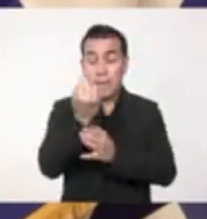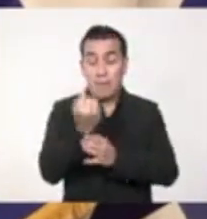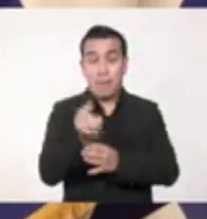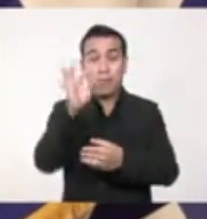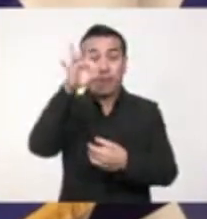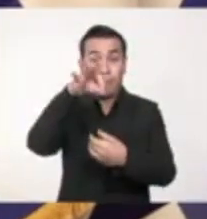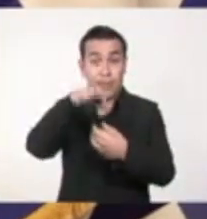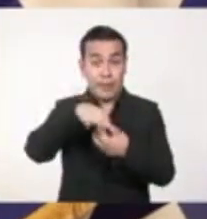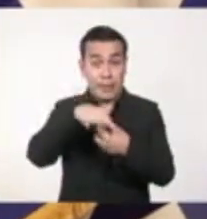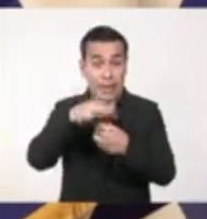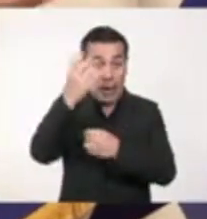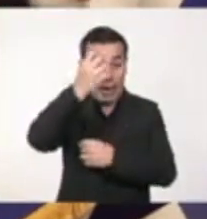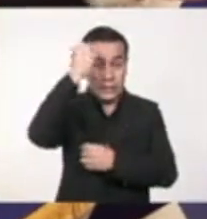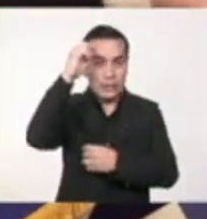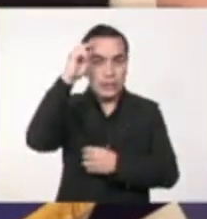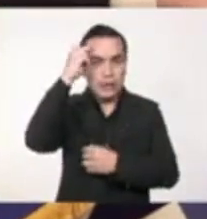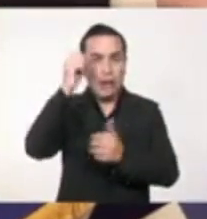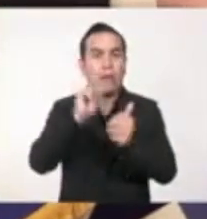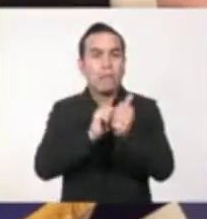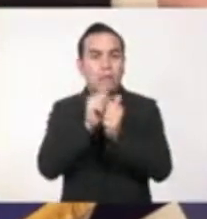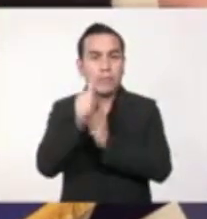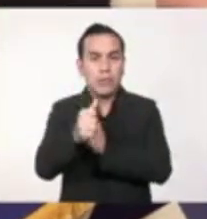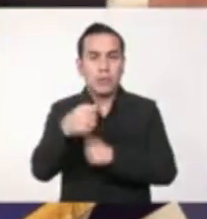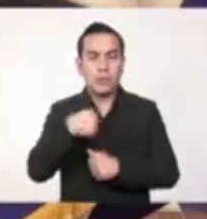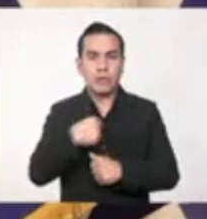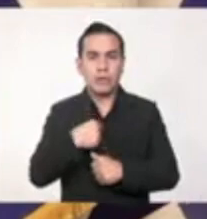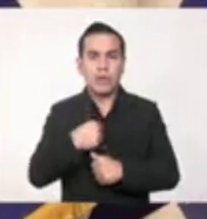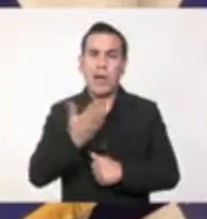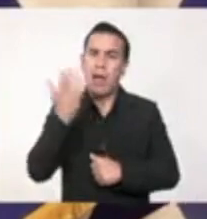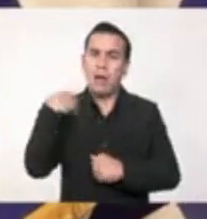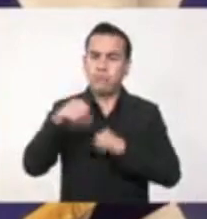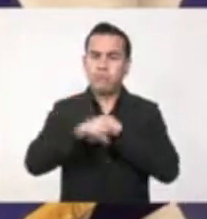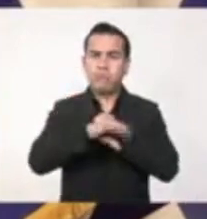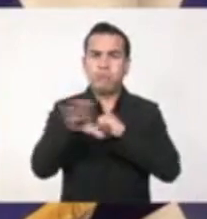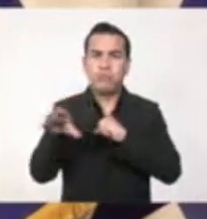I even uploaded a video where the former mayor was, until